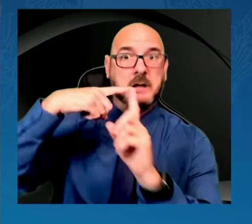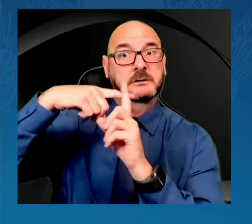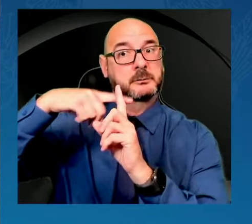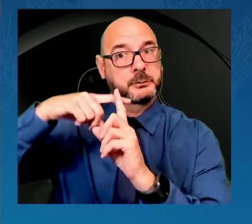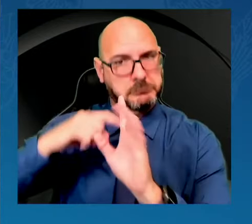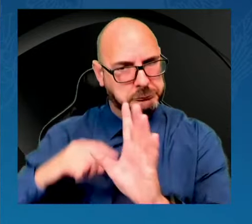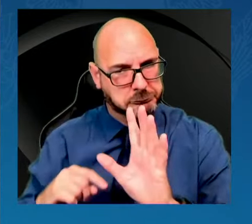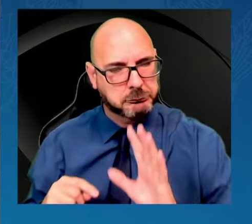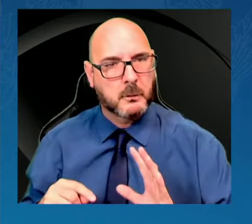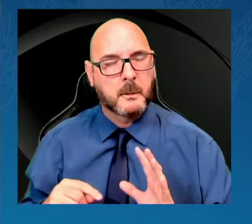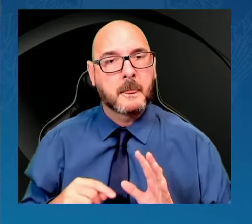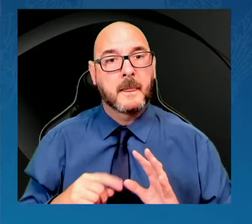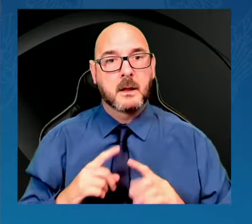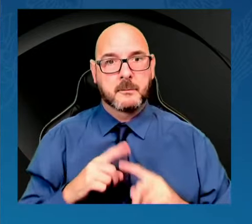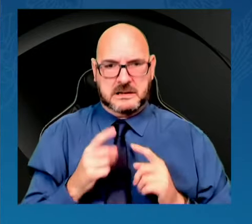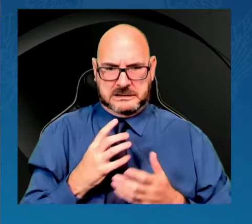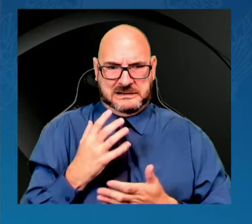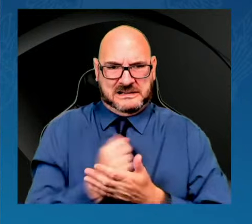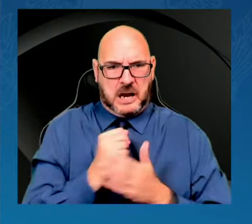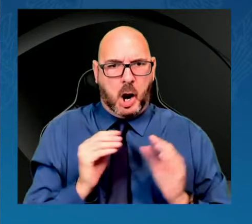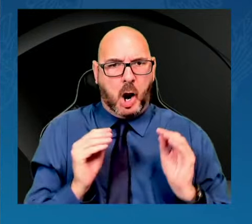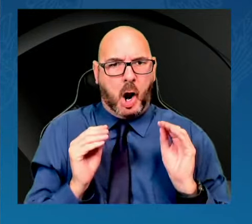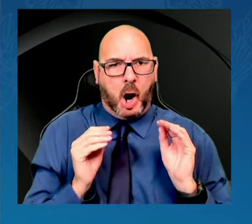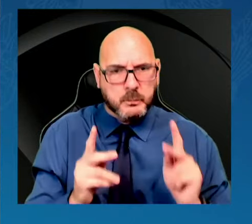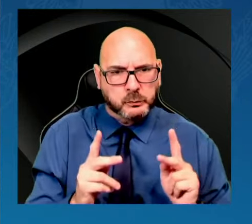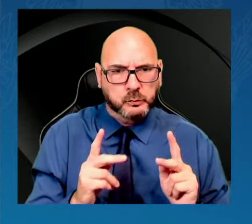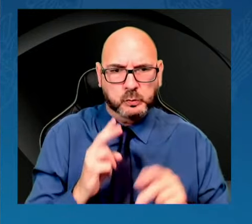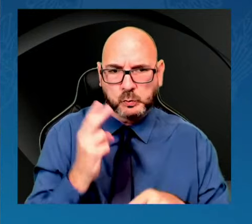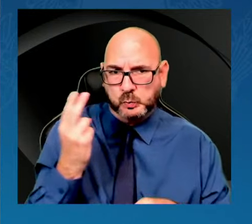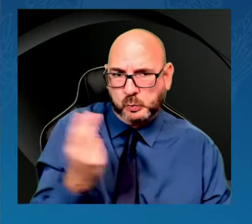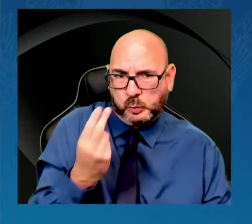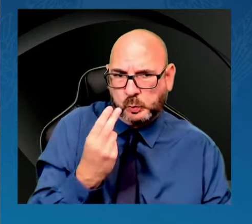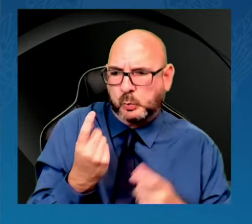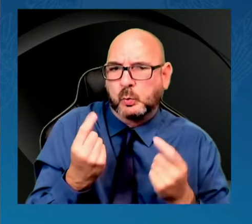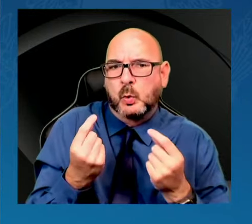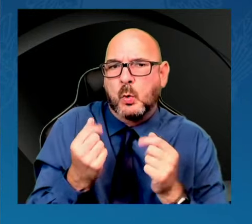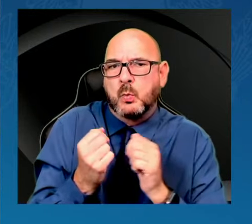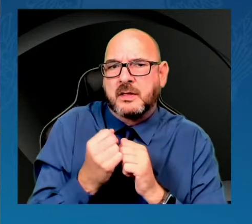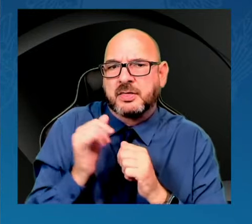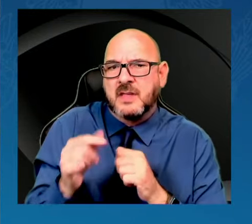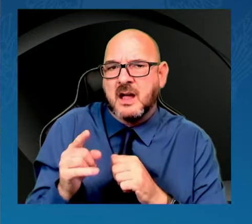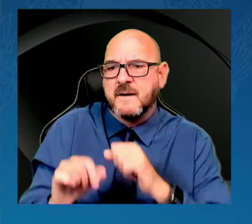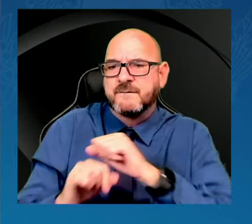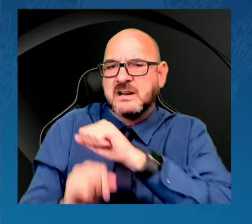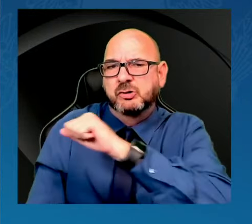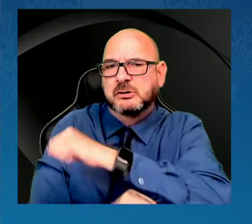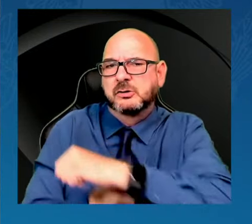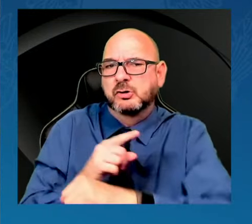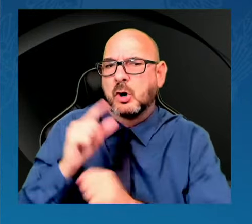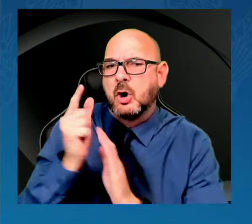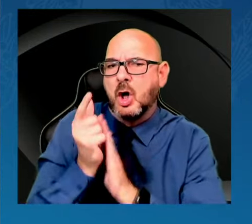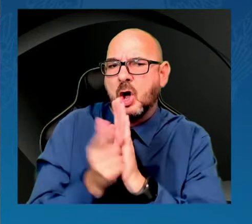with this infrastructure law to put billions of dollars to get rid of all the lead pipes in America over the next nine years.